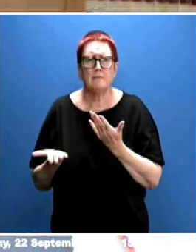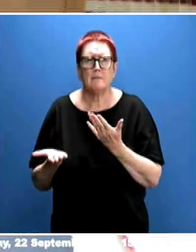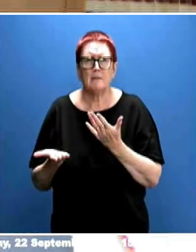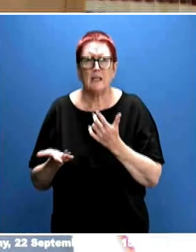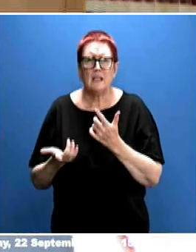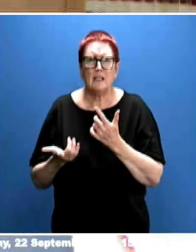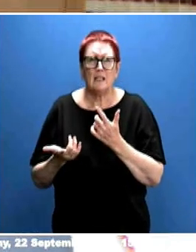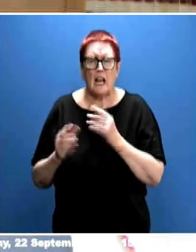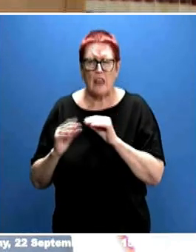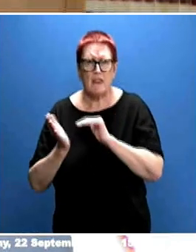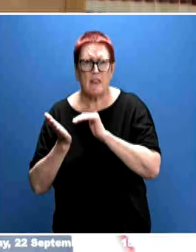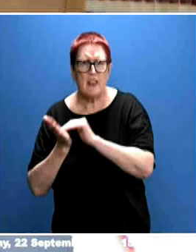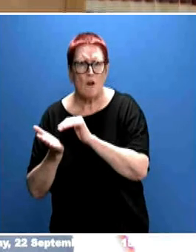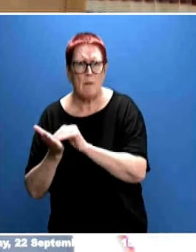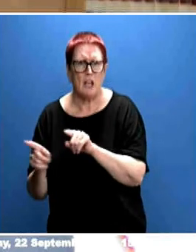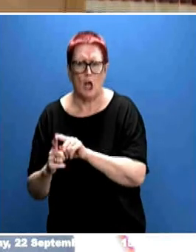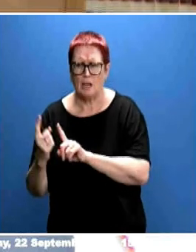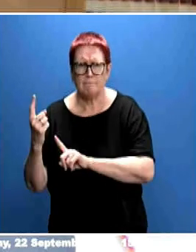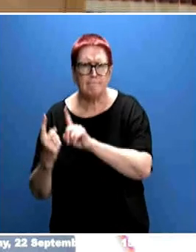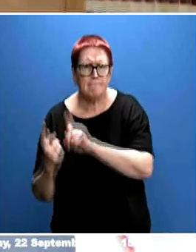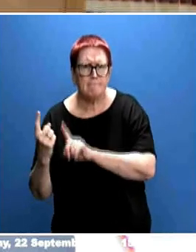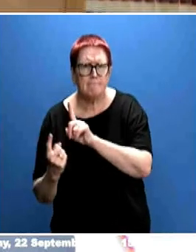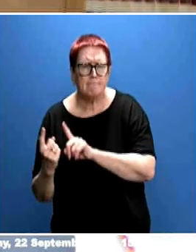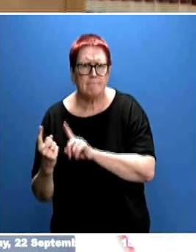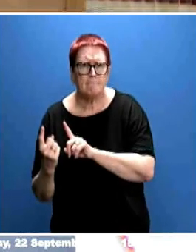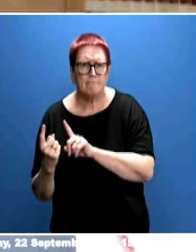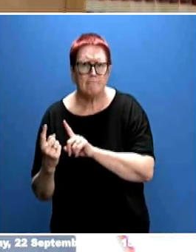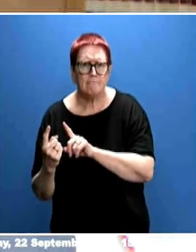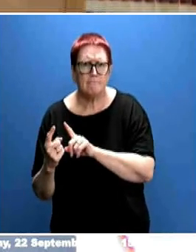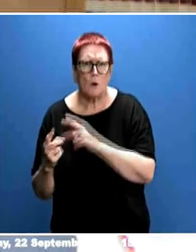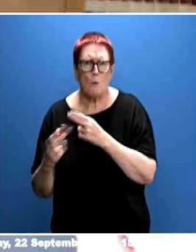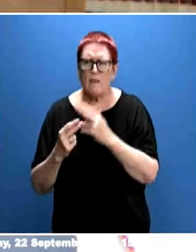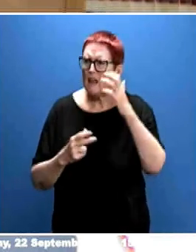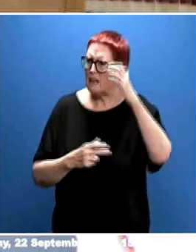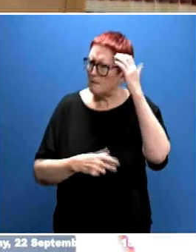as in individual therapy with specialists. They don't all receive that.